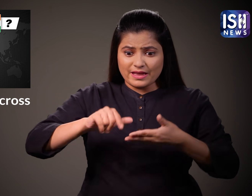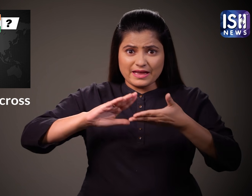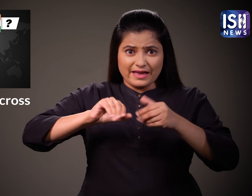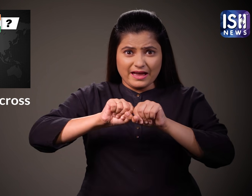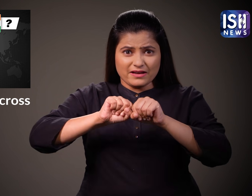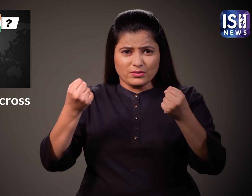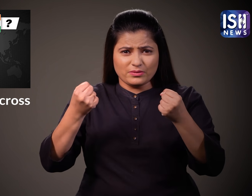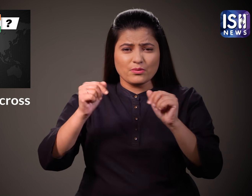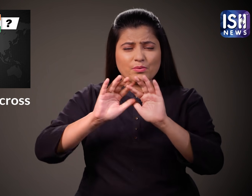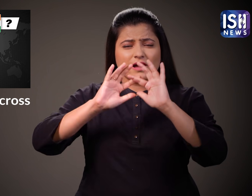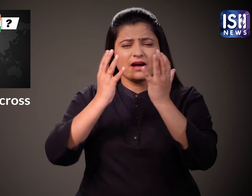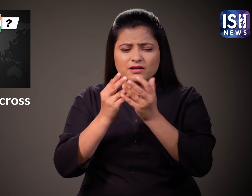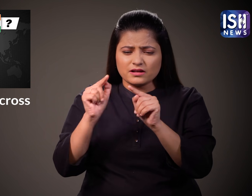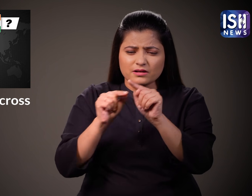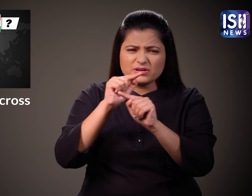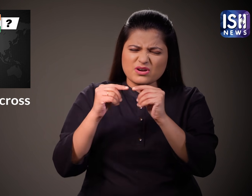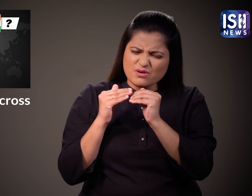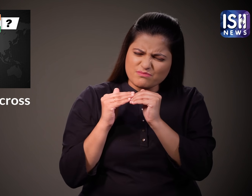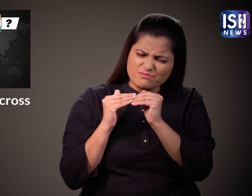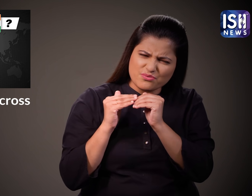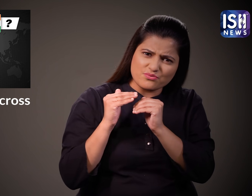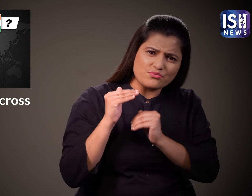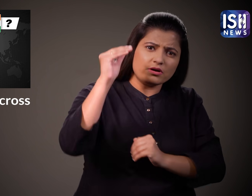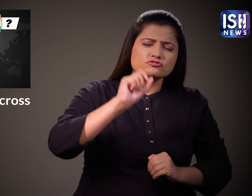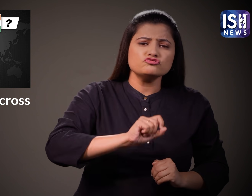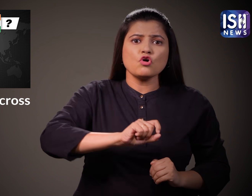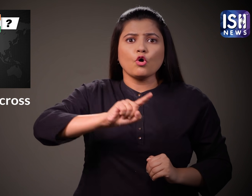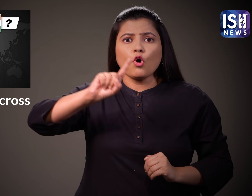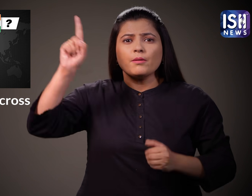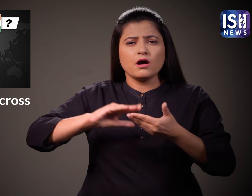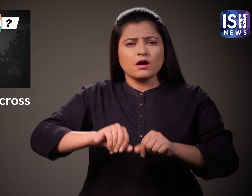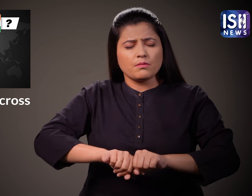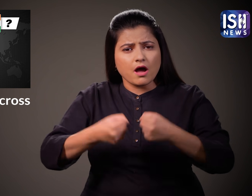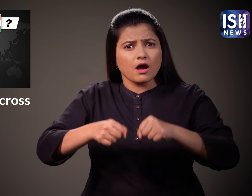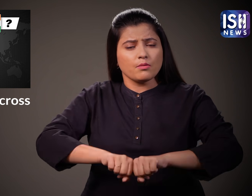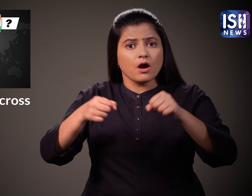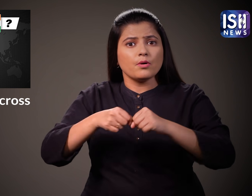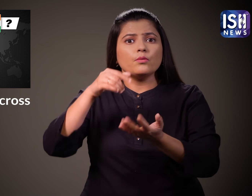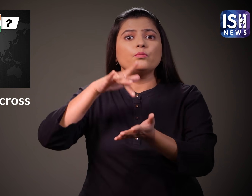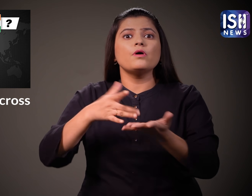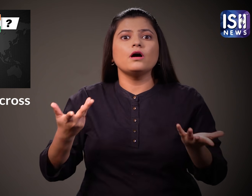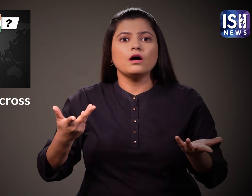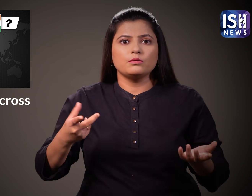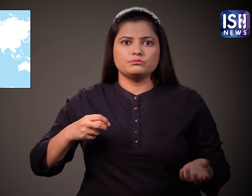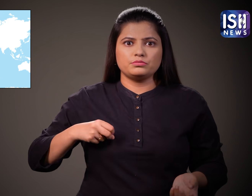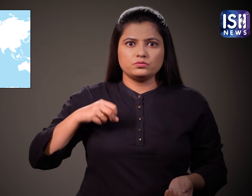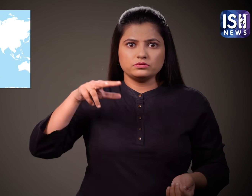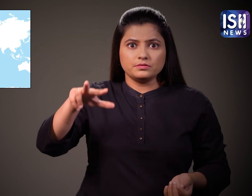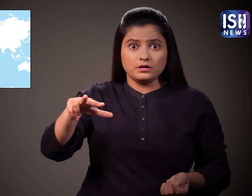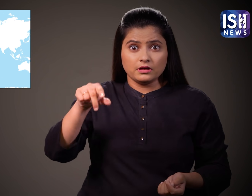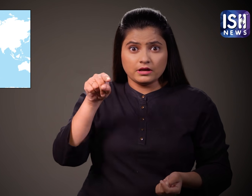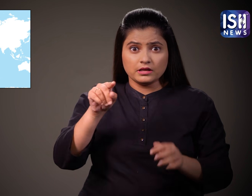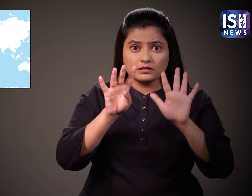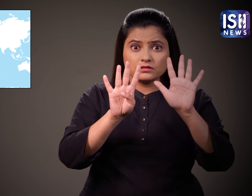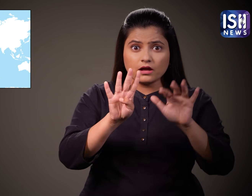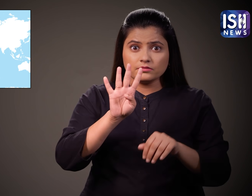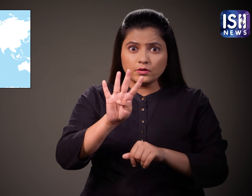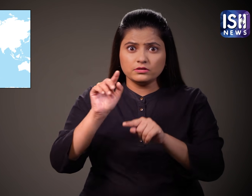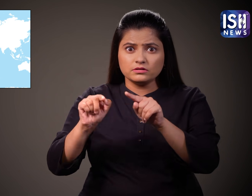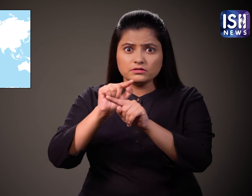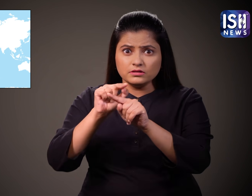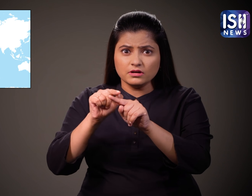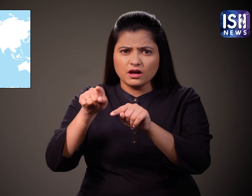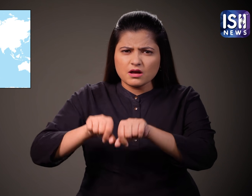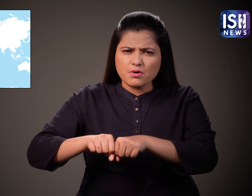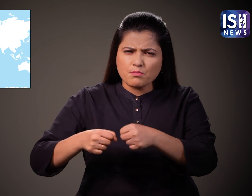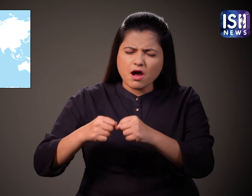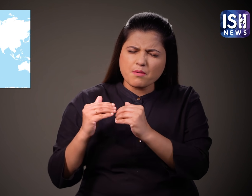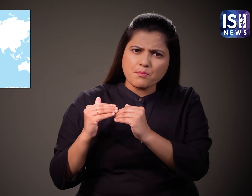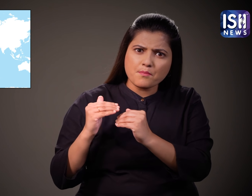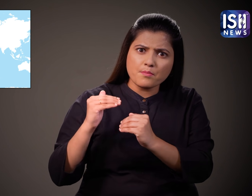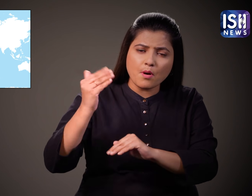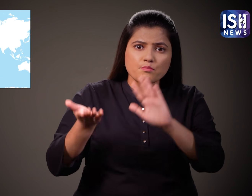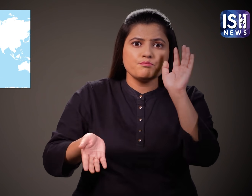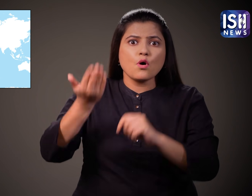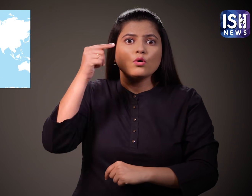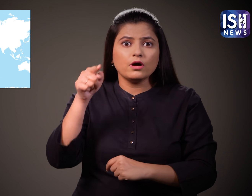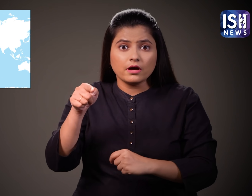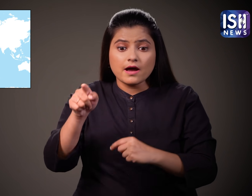The world’s highest divorce rate is observed in Portugal. They have a divorce rate of 94%